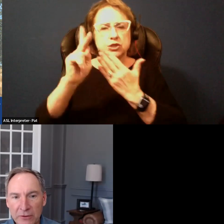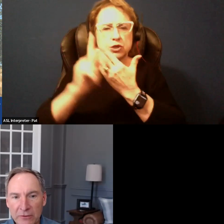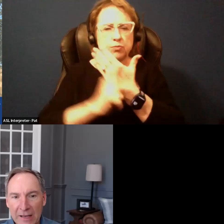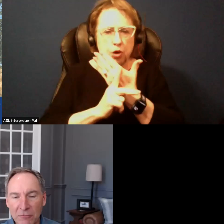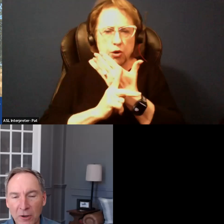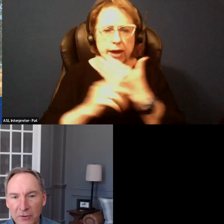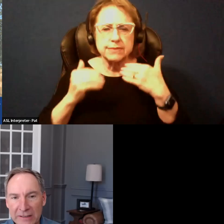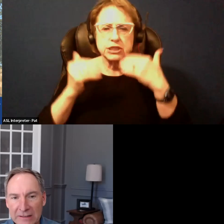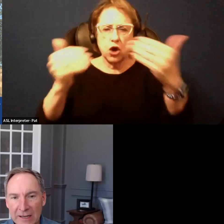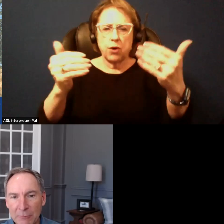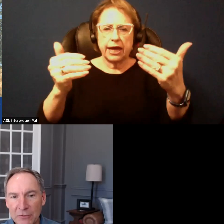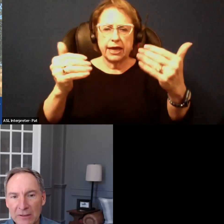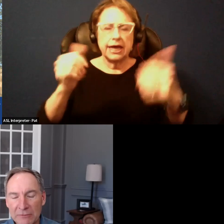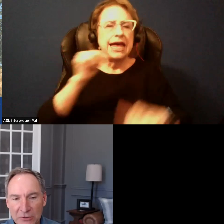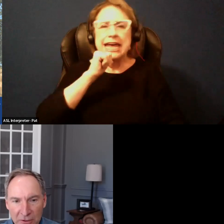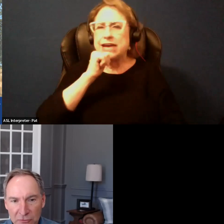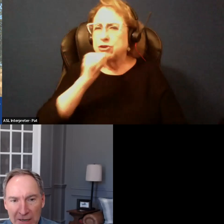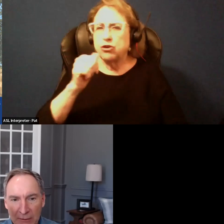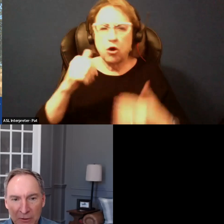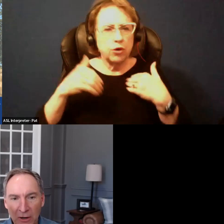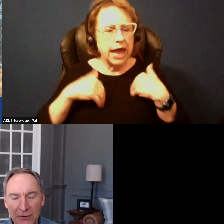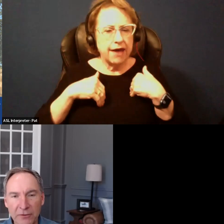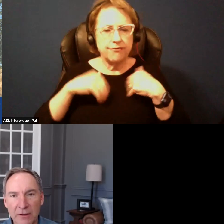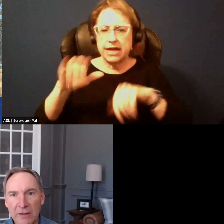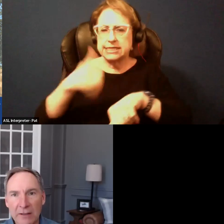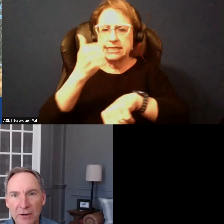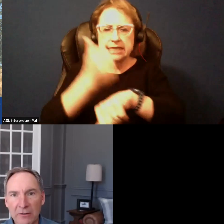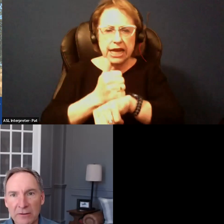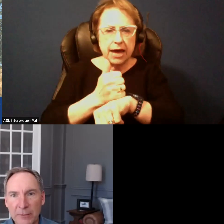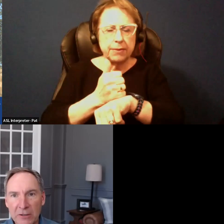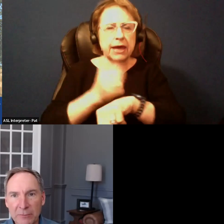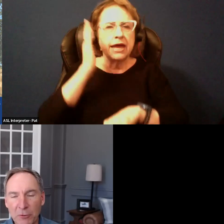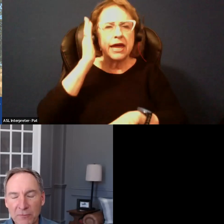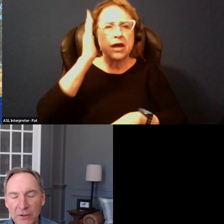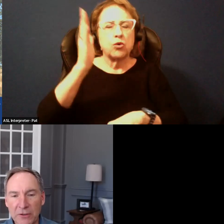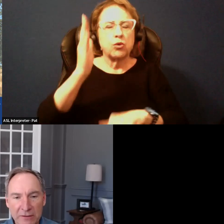to have longer lead times, which is going to drive up costs. And so it's better to be more efficient.